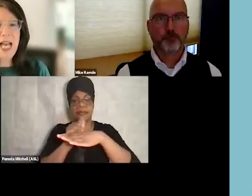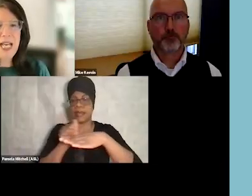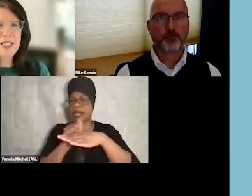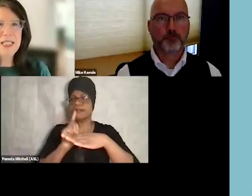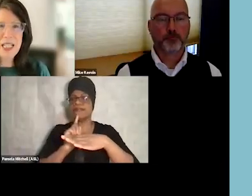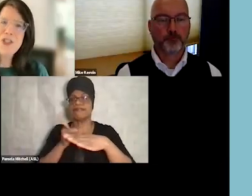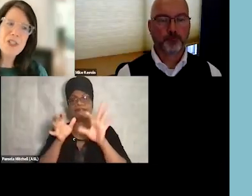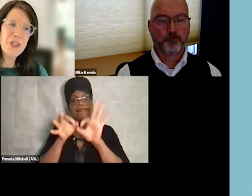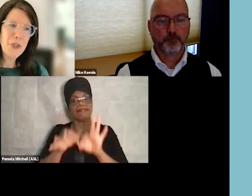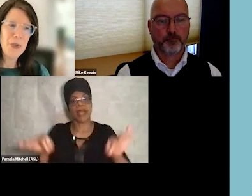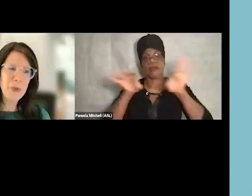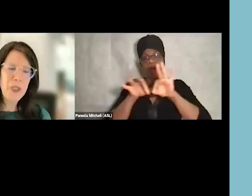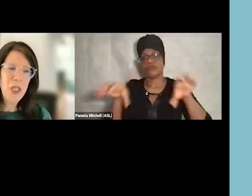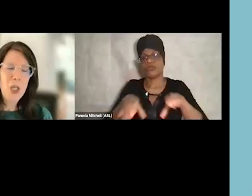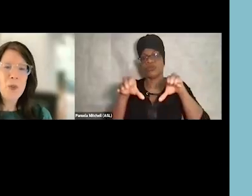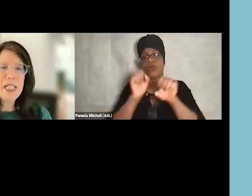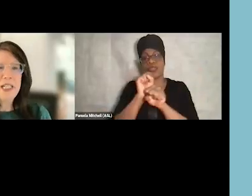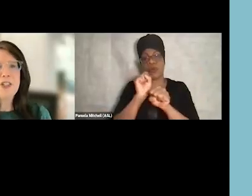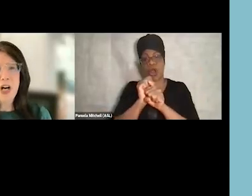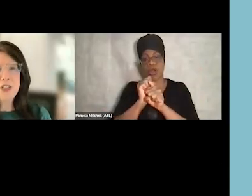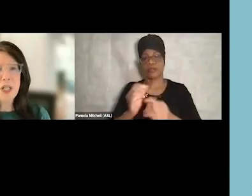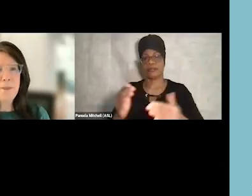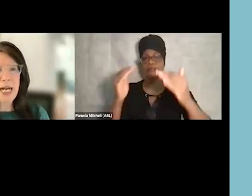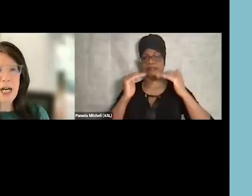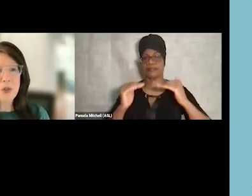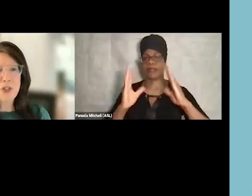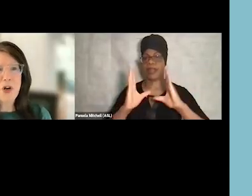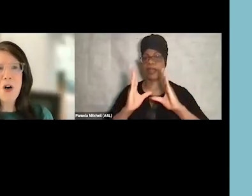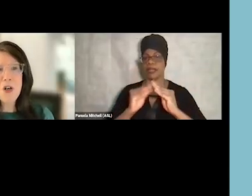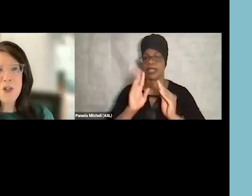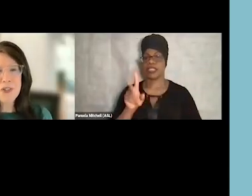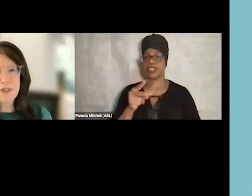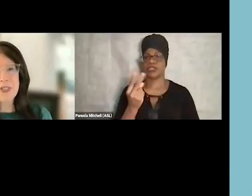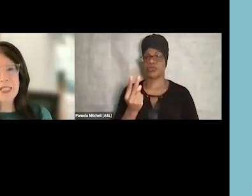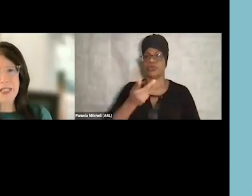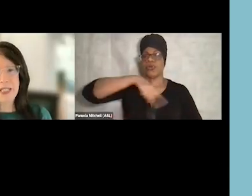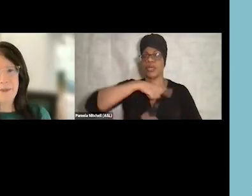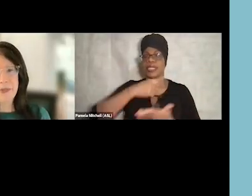And in session two, we talked about all the different systems